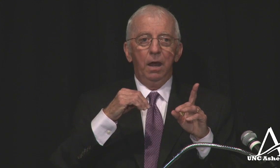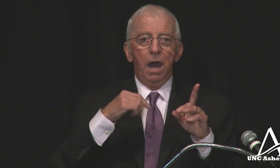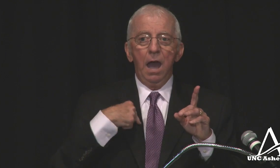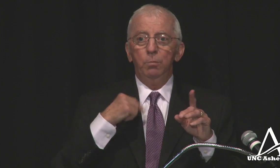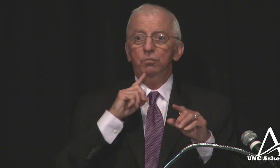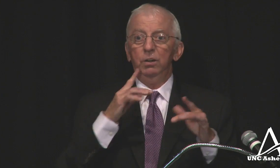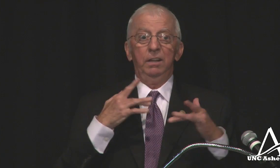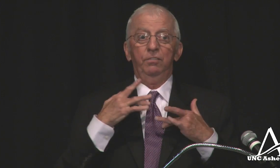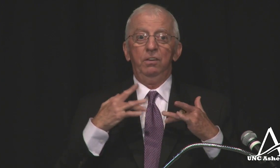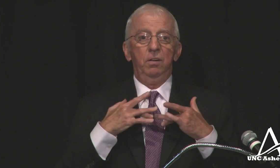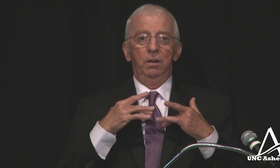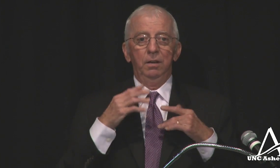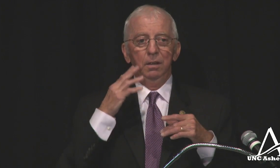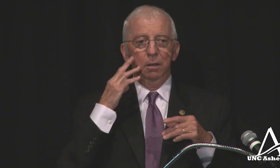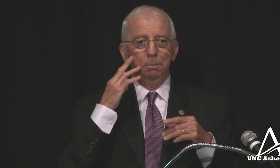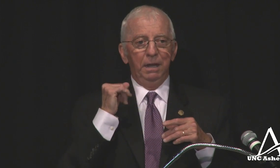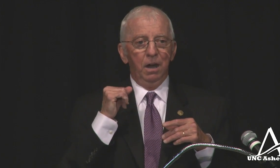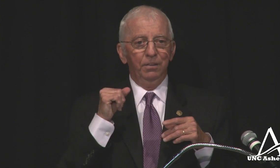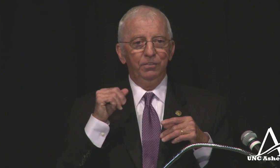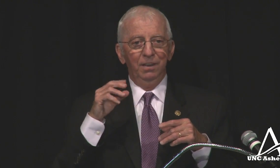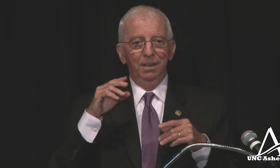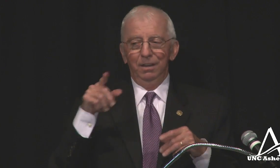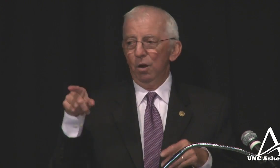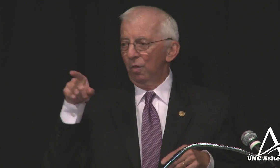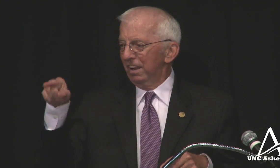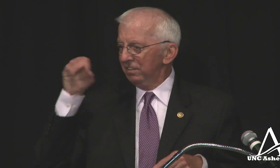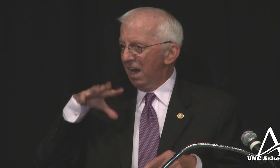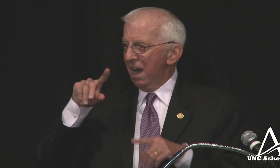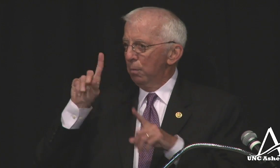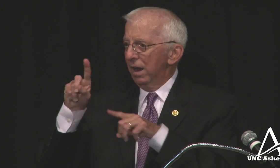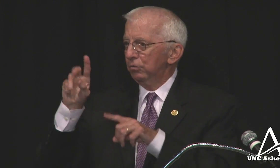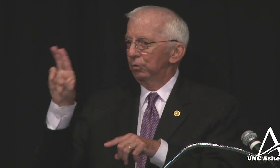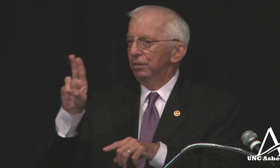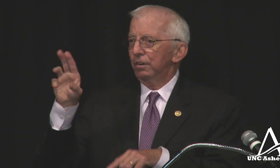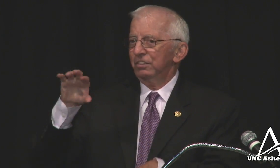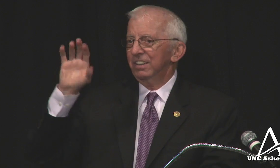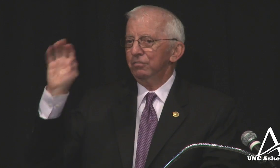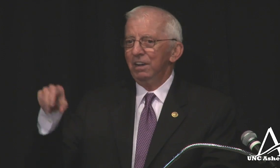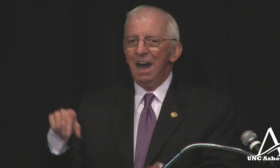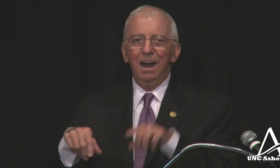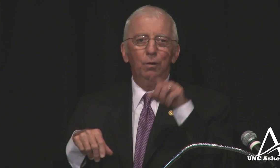And I was really concerned, because you know this guy went to the University of Chicago,